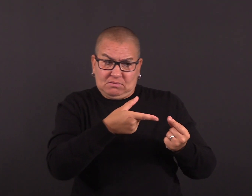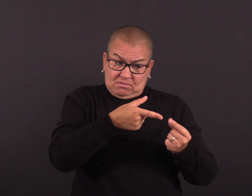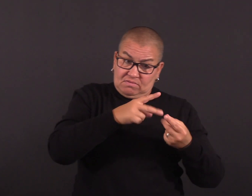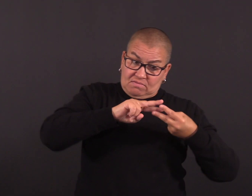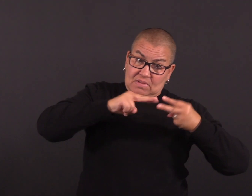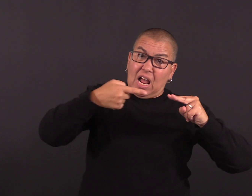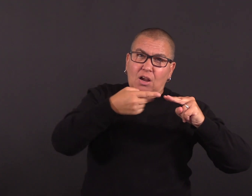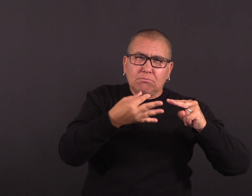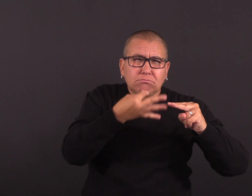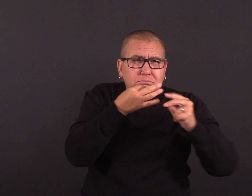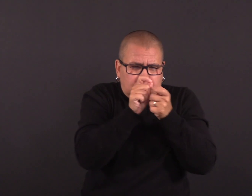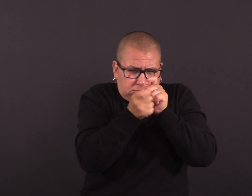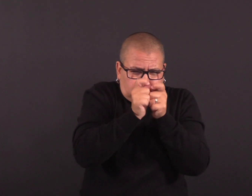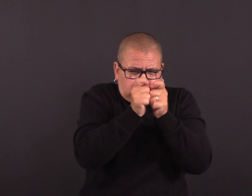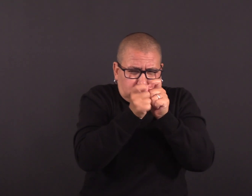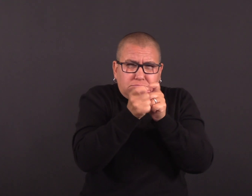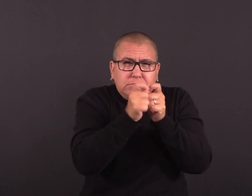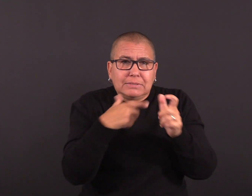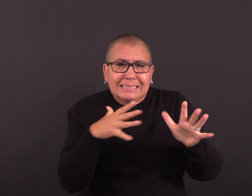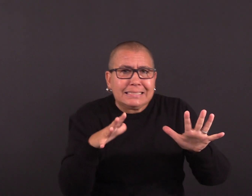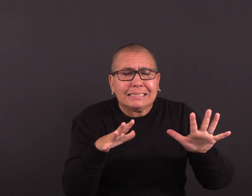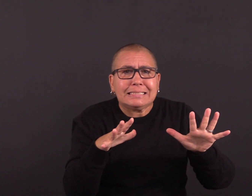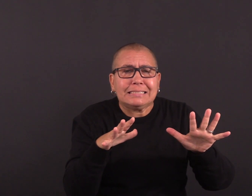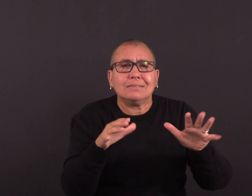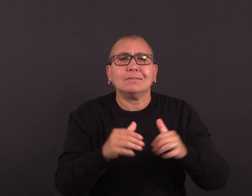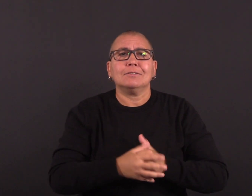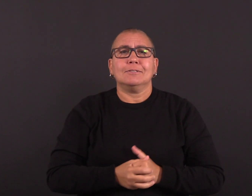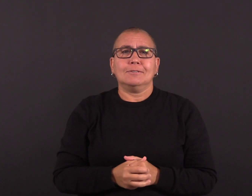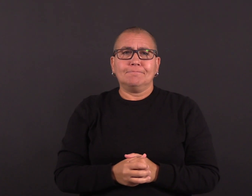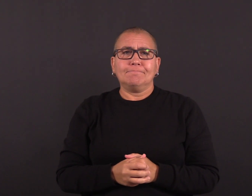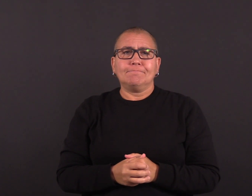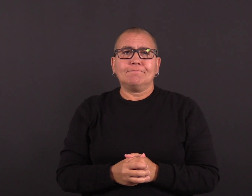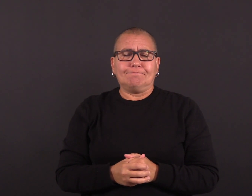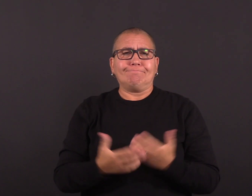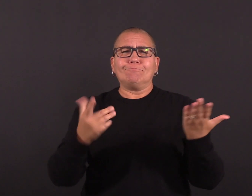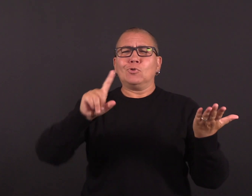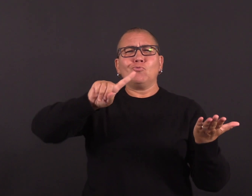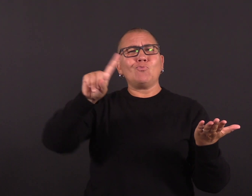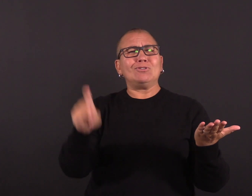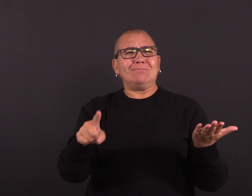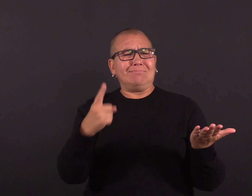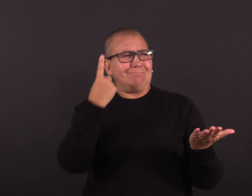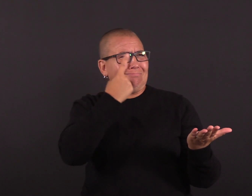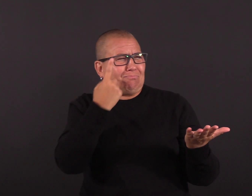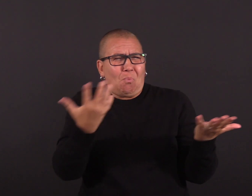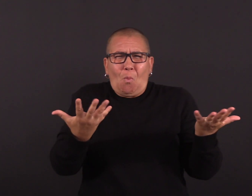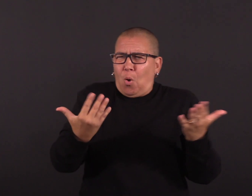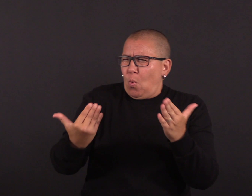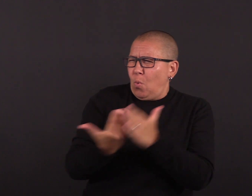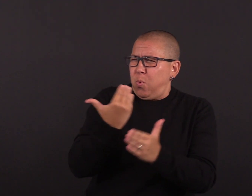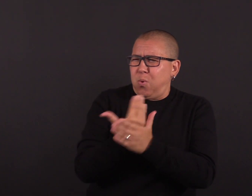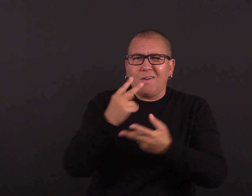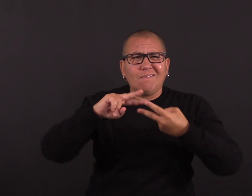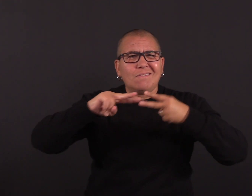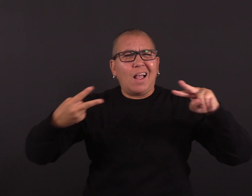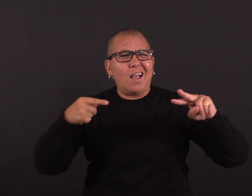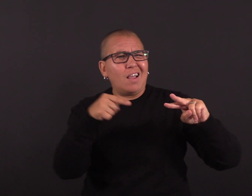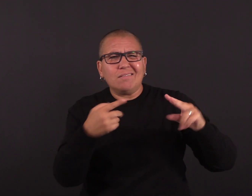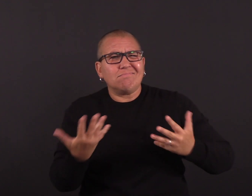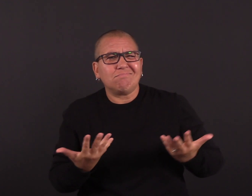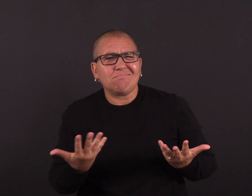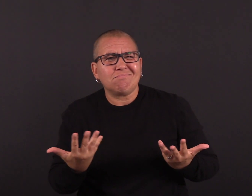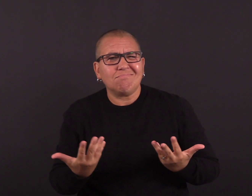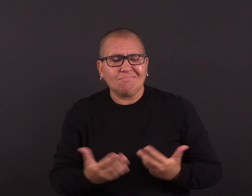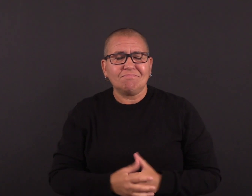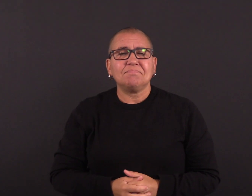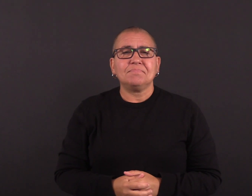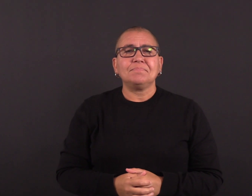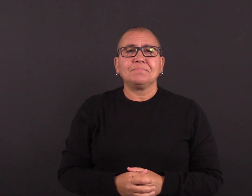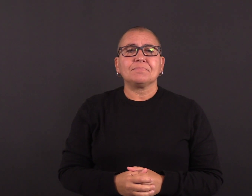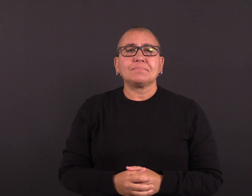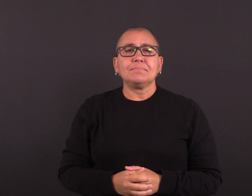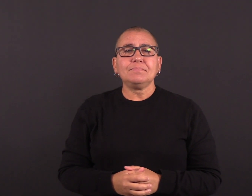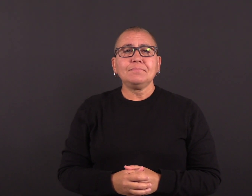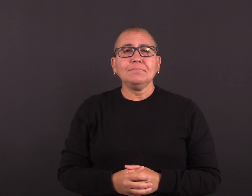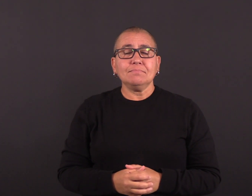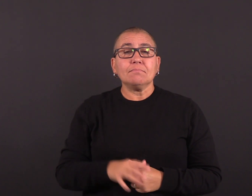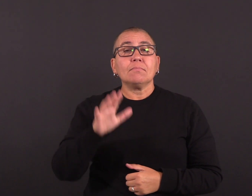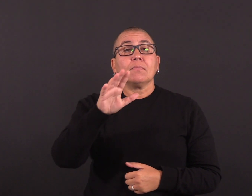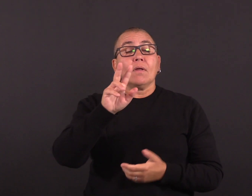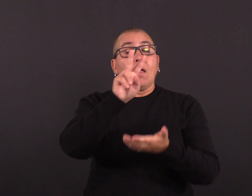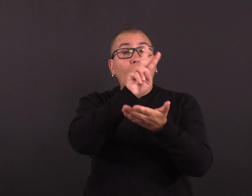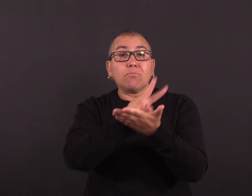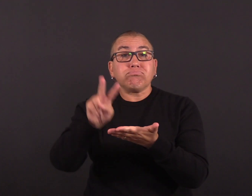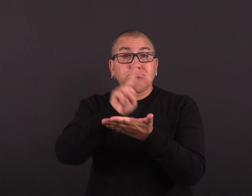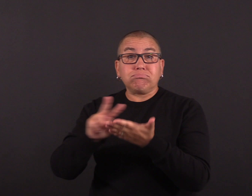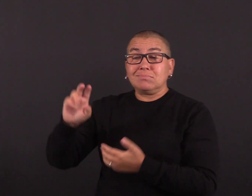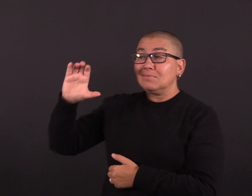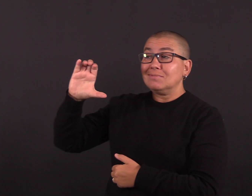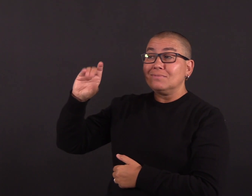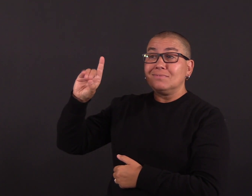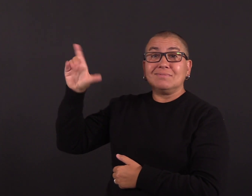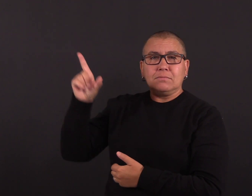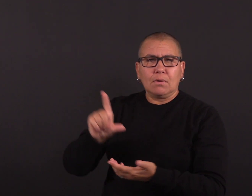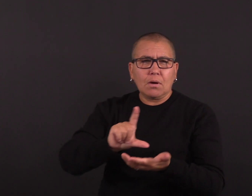mutated" variant has raised questions among virus trackers about what the coming months could hold.